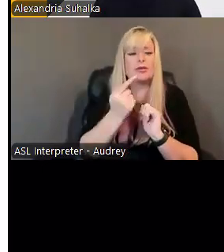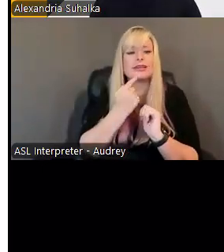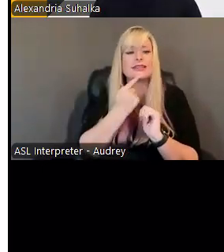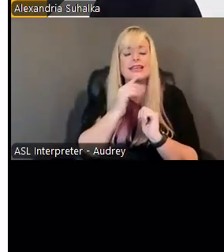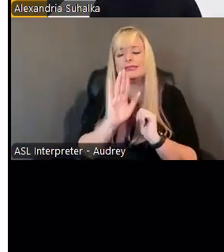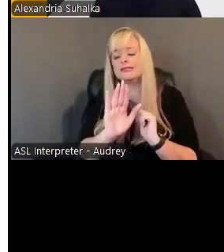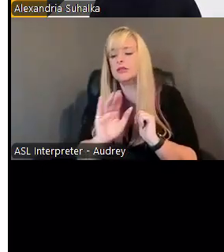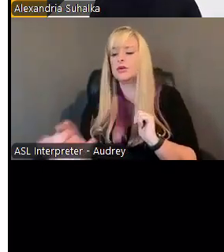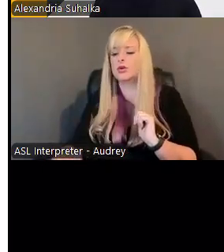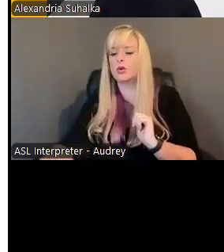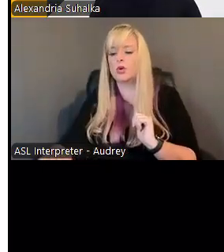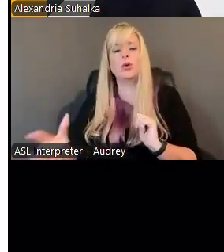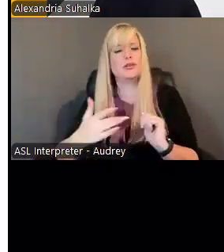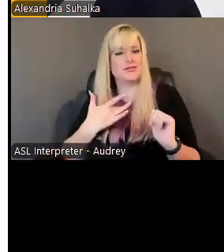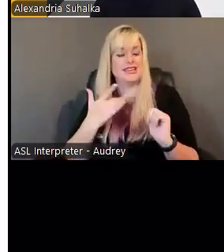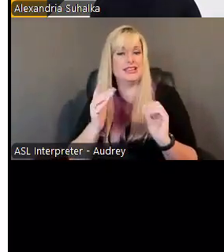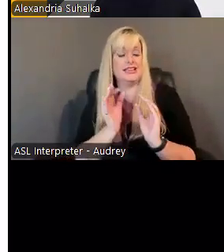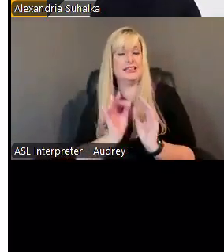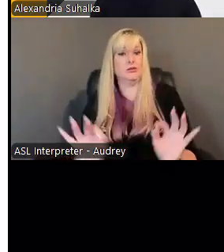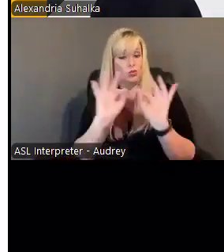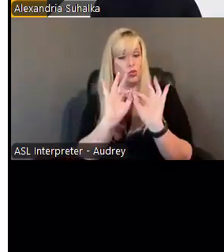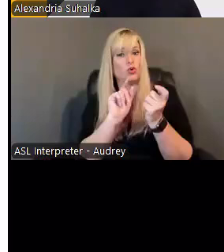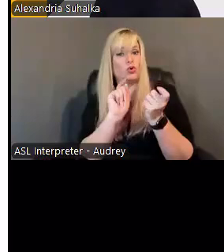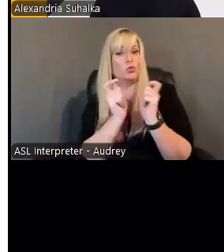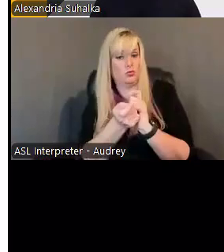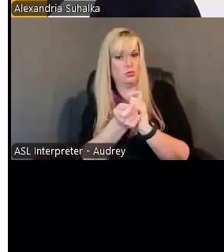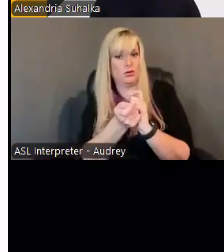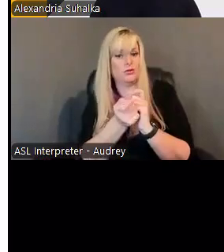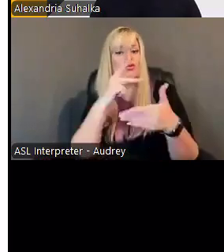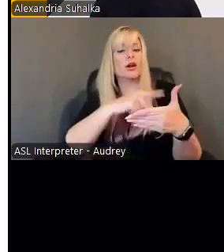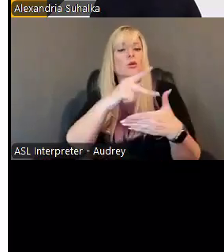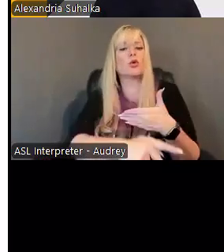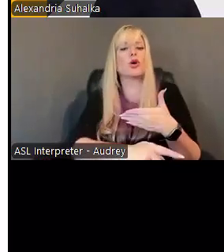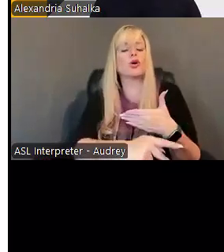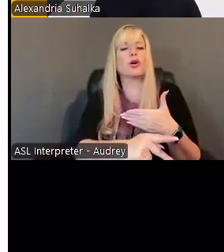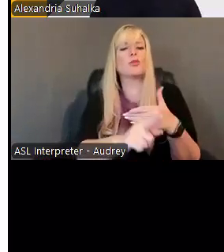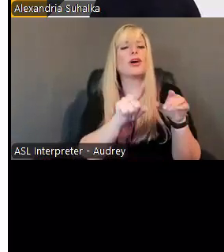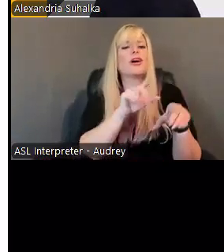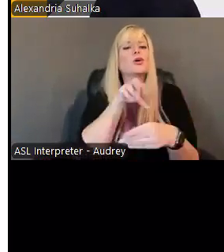I think it's important to modify the program to educate our families. Every culture is different,